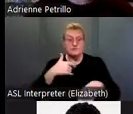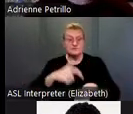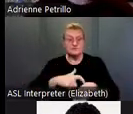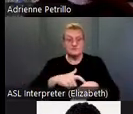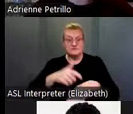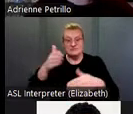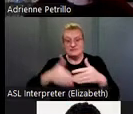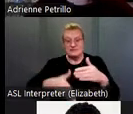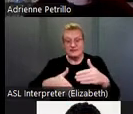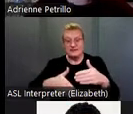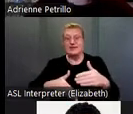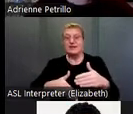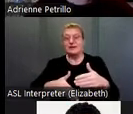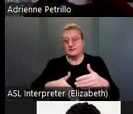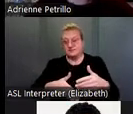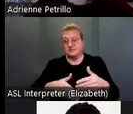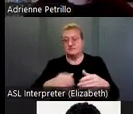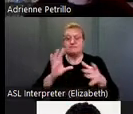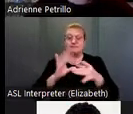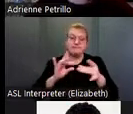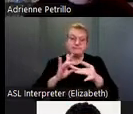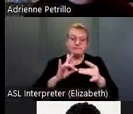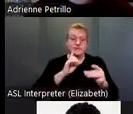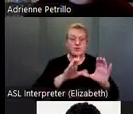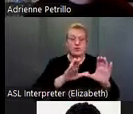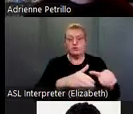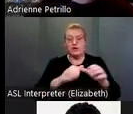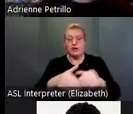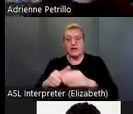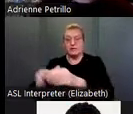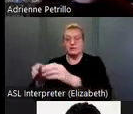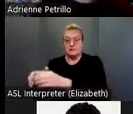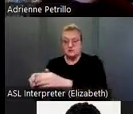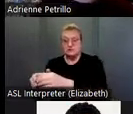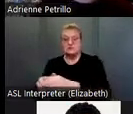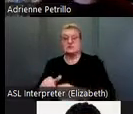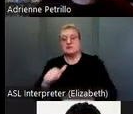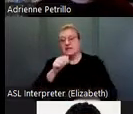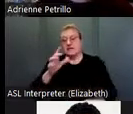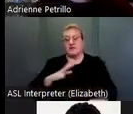we may go into some very short breakouts so we can do a little bit of informal networking